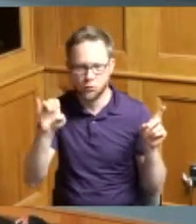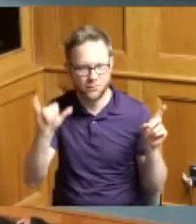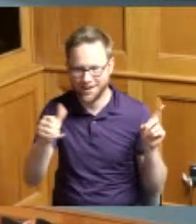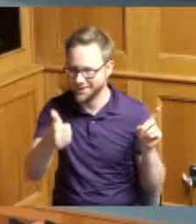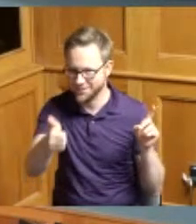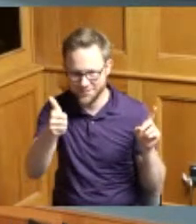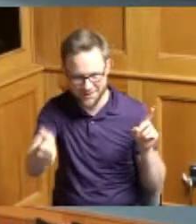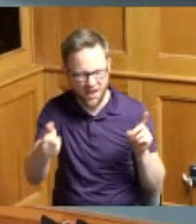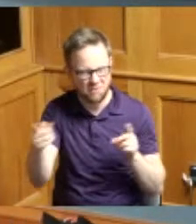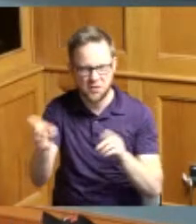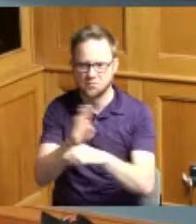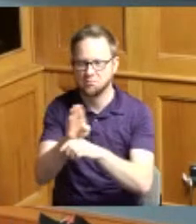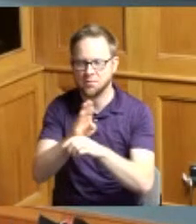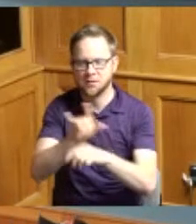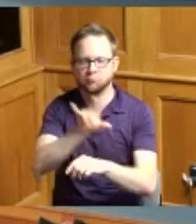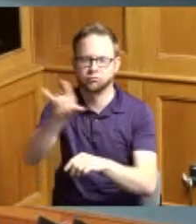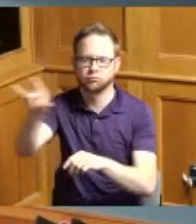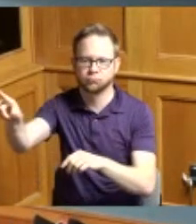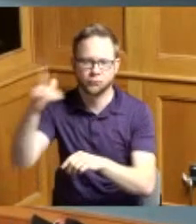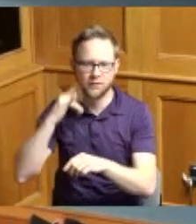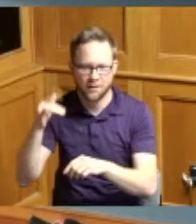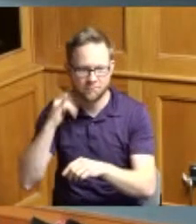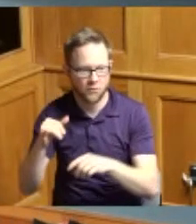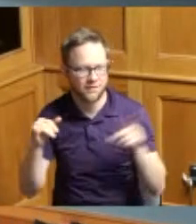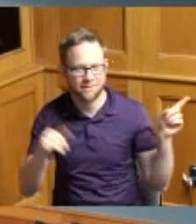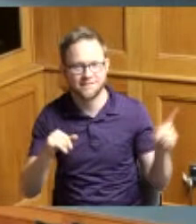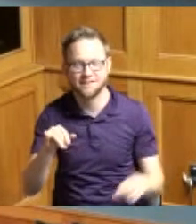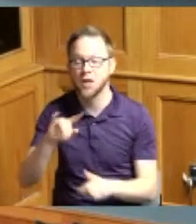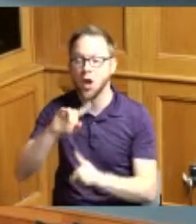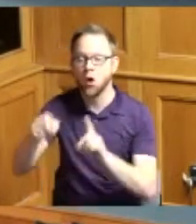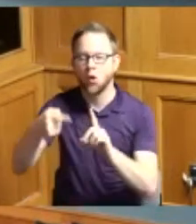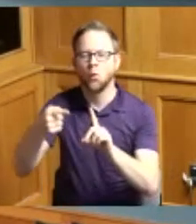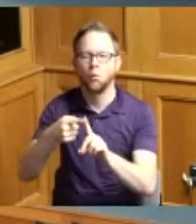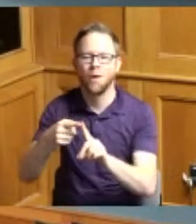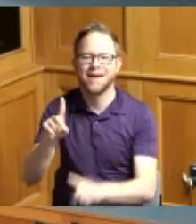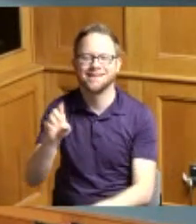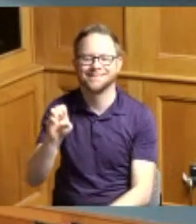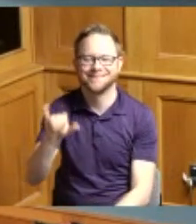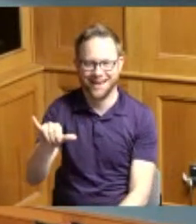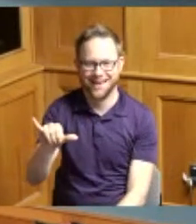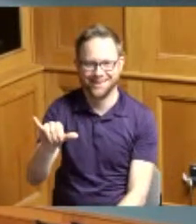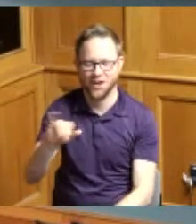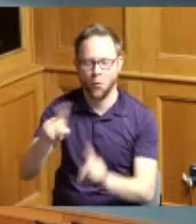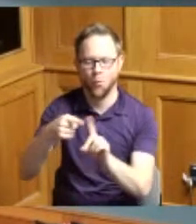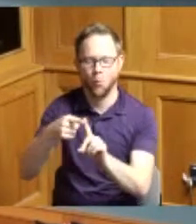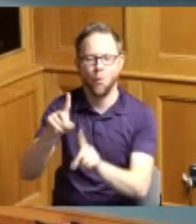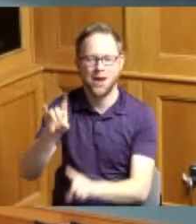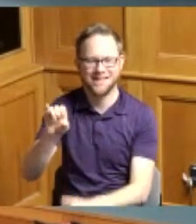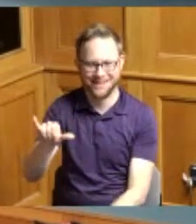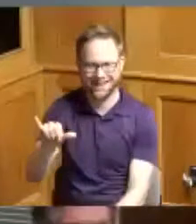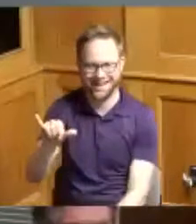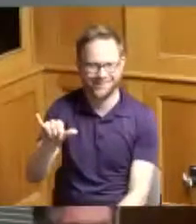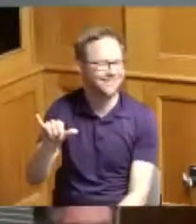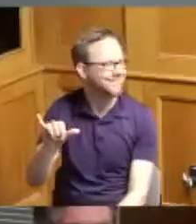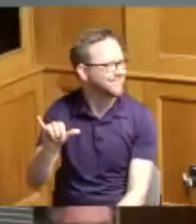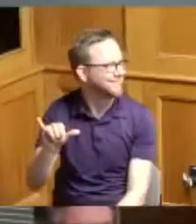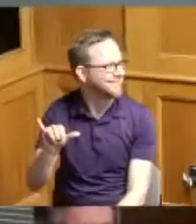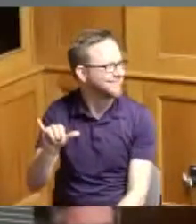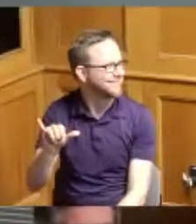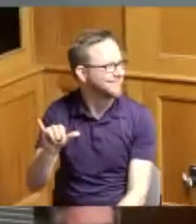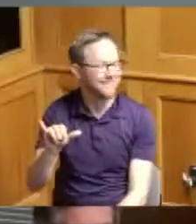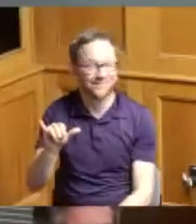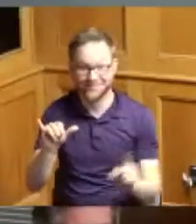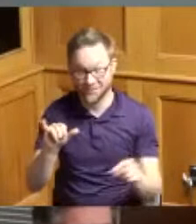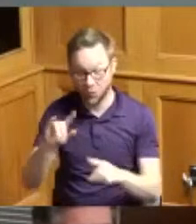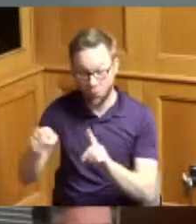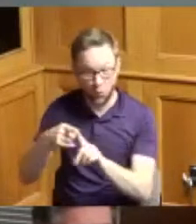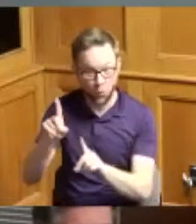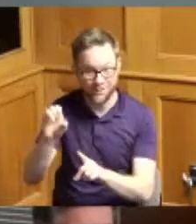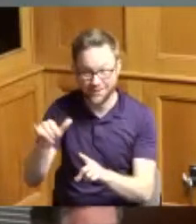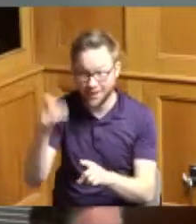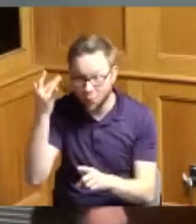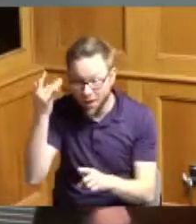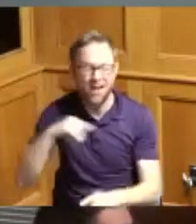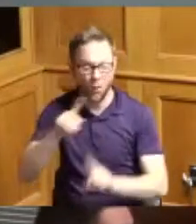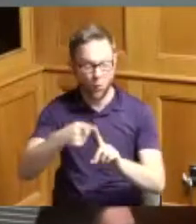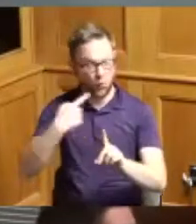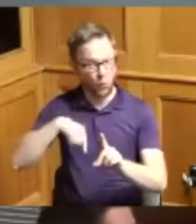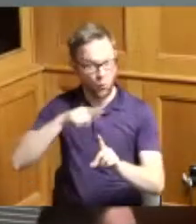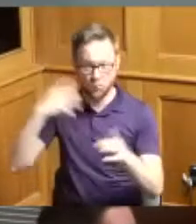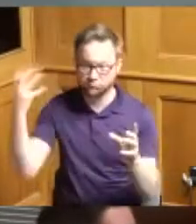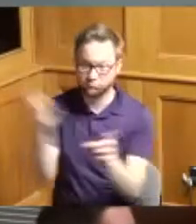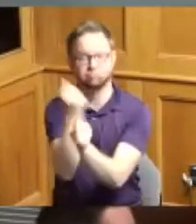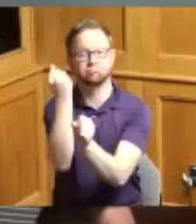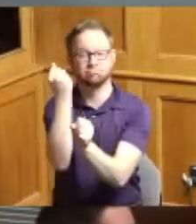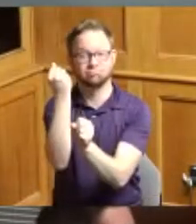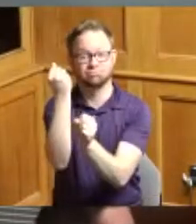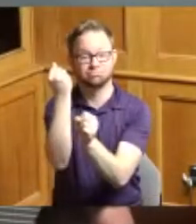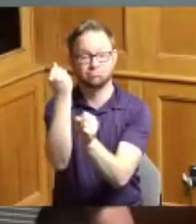Angeles this is Wednesday w-h-e-n day and he's one day because when we win he's the one that's